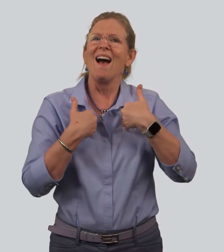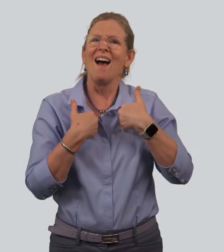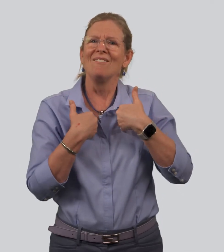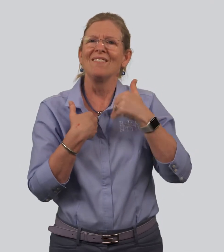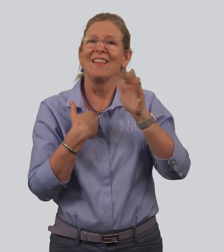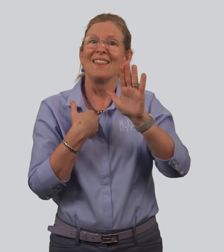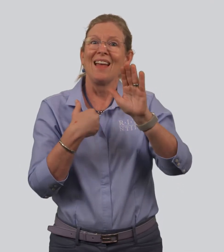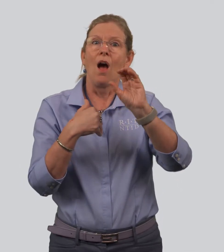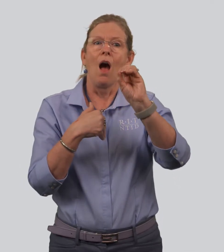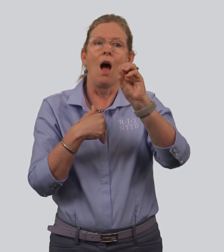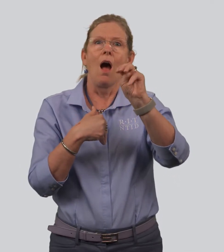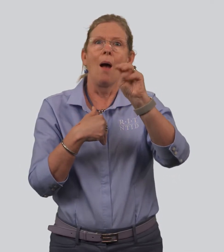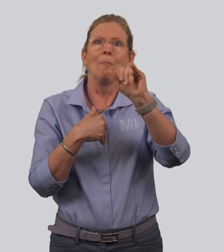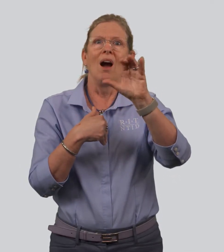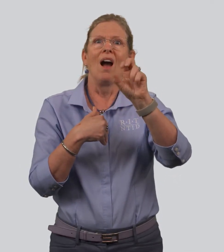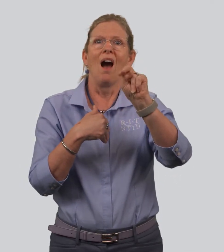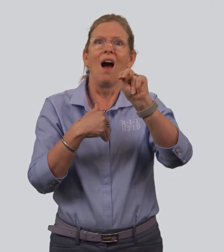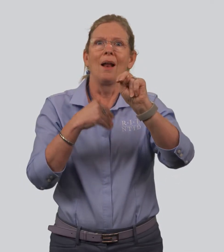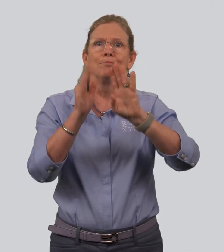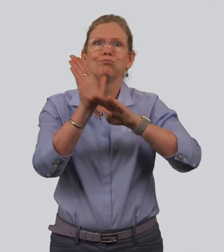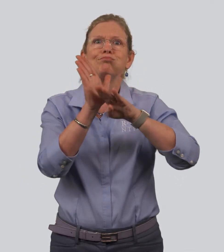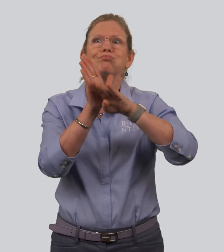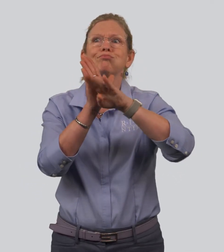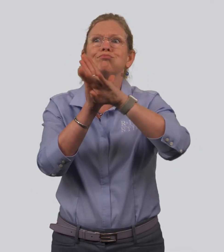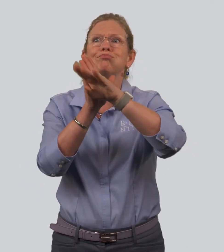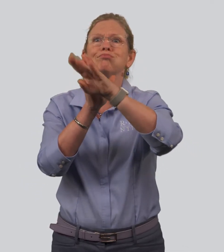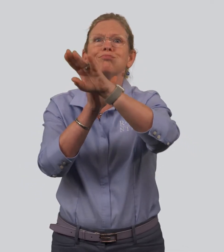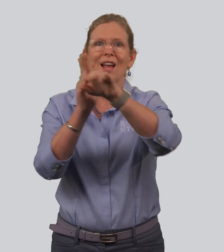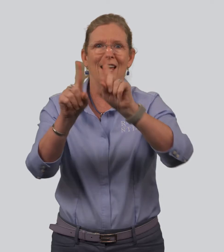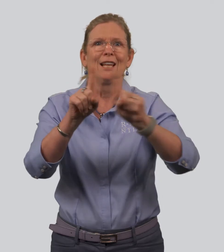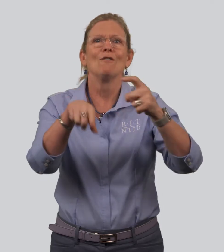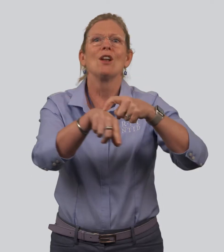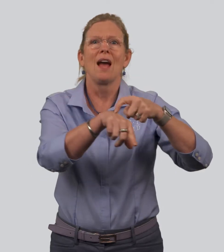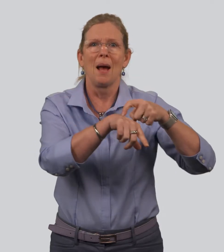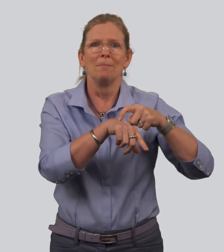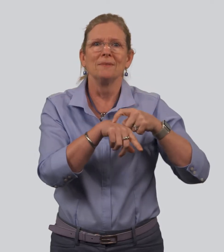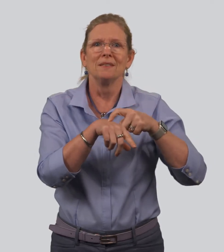and different parts of the country will have their Omicron peaks at different times,